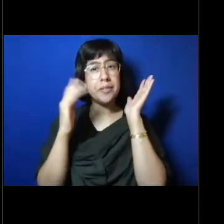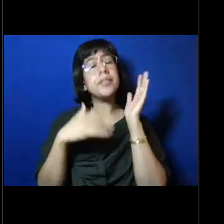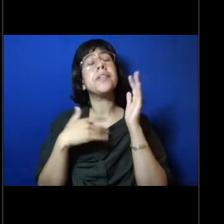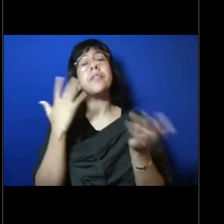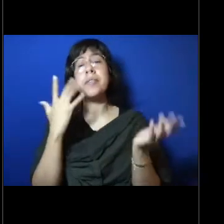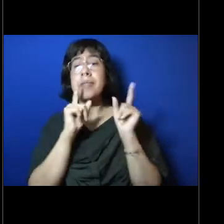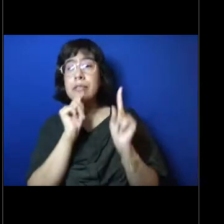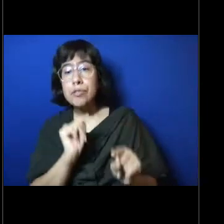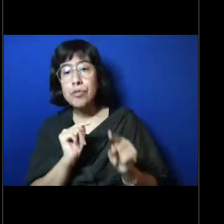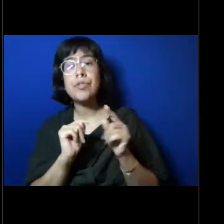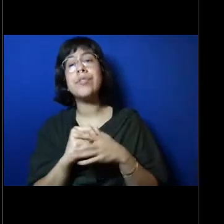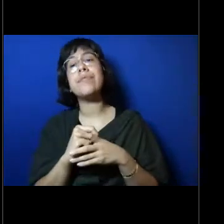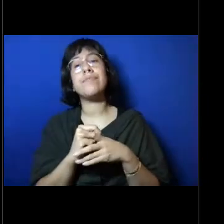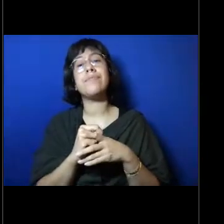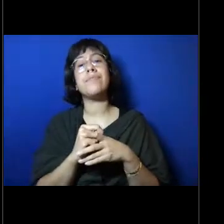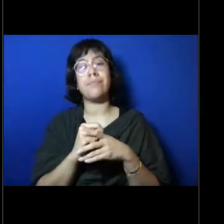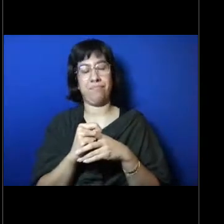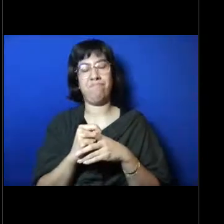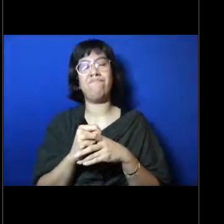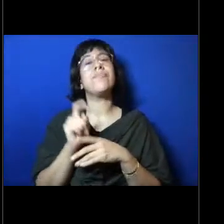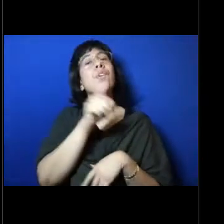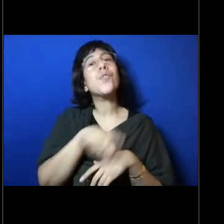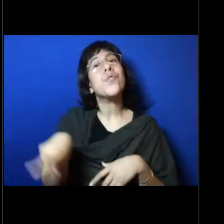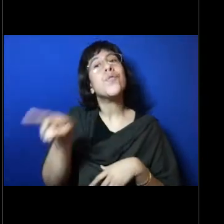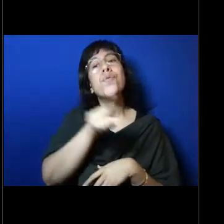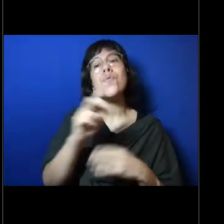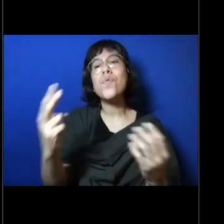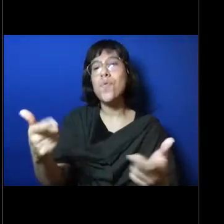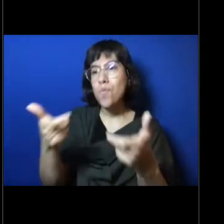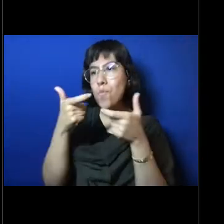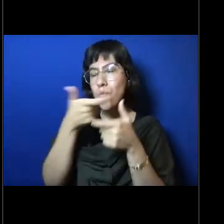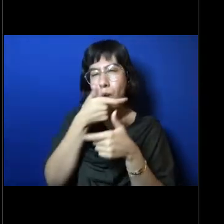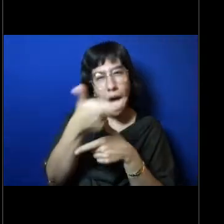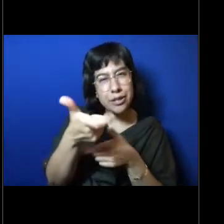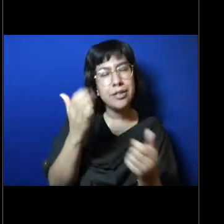but so to those of you that are watching, do you know how many different species?